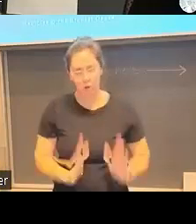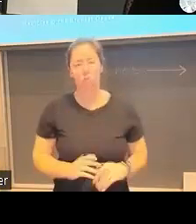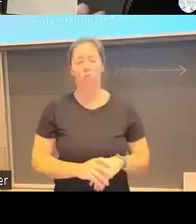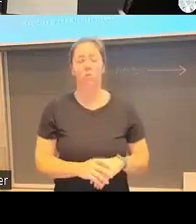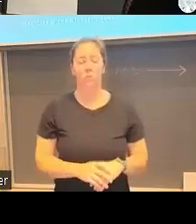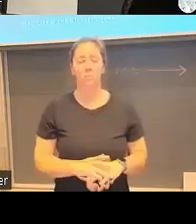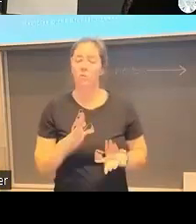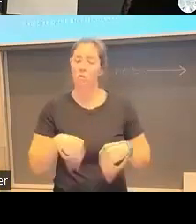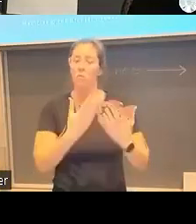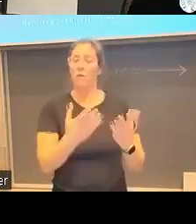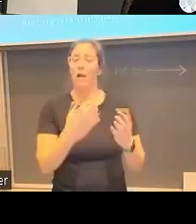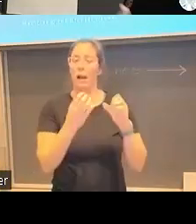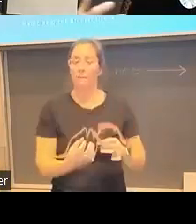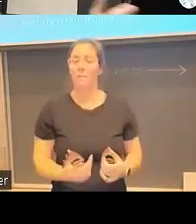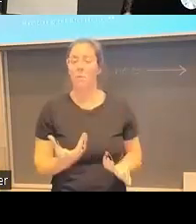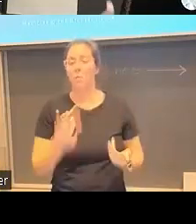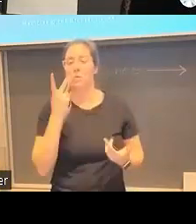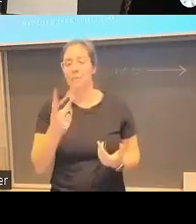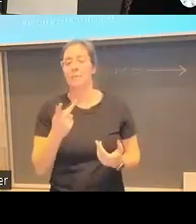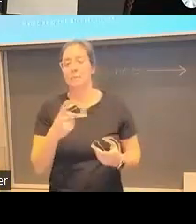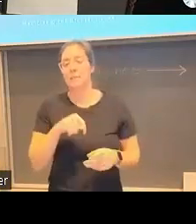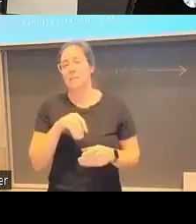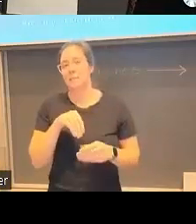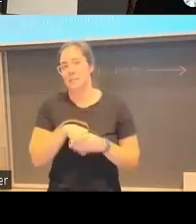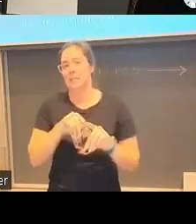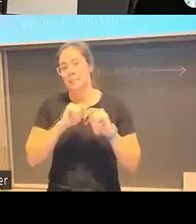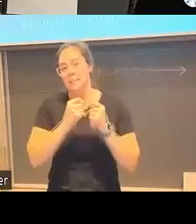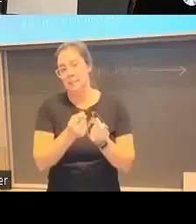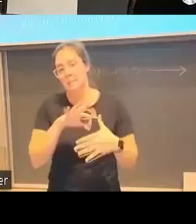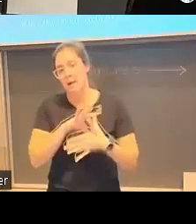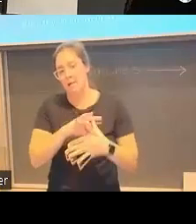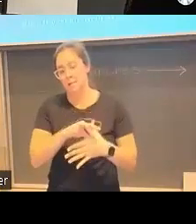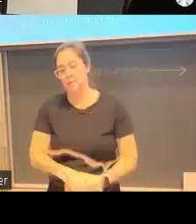offering feedback in what we see in team context or learning context too so both of those things